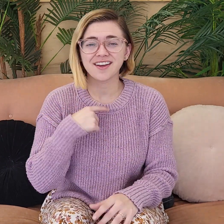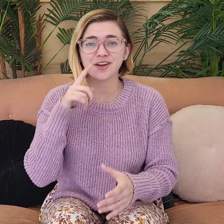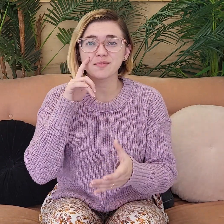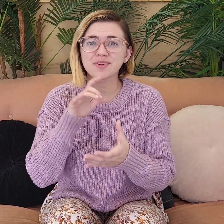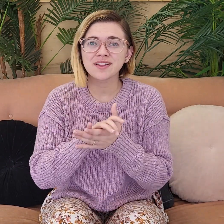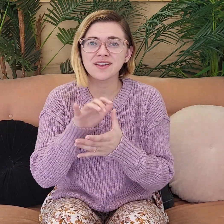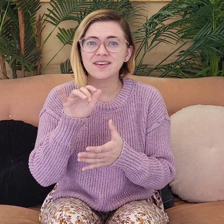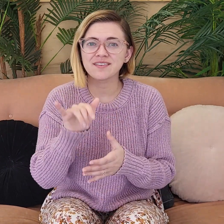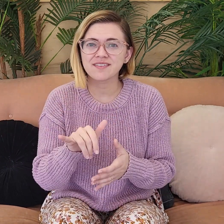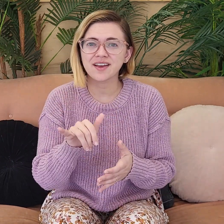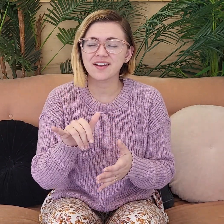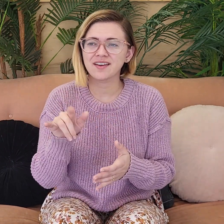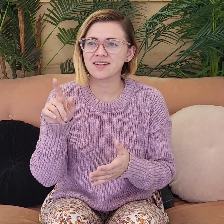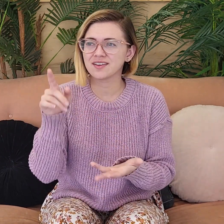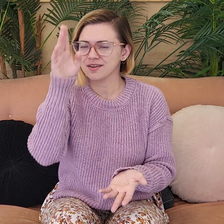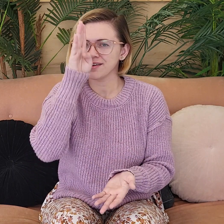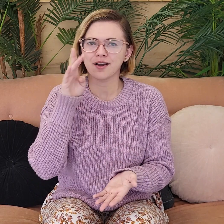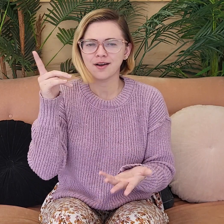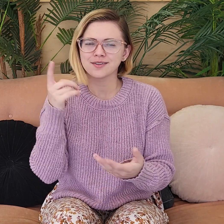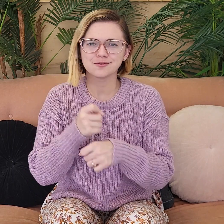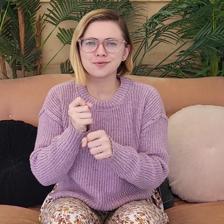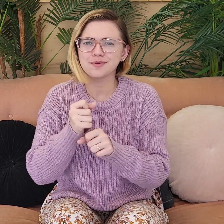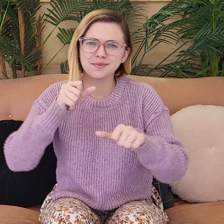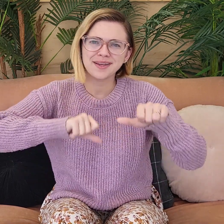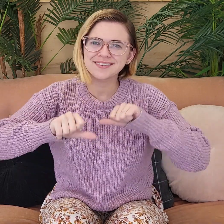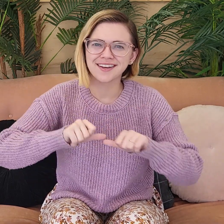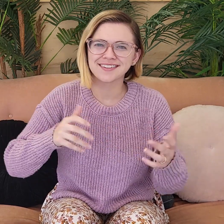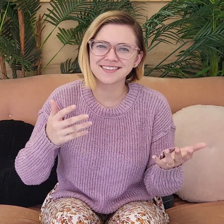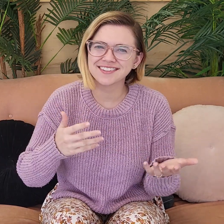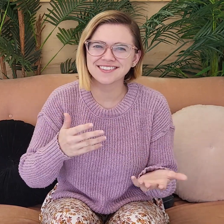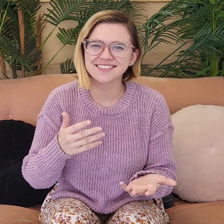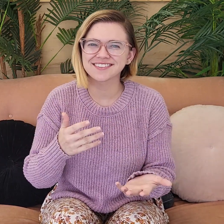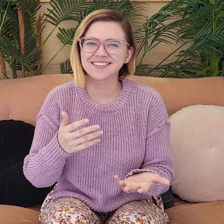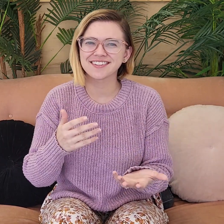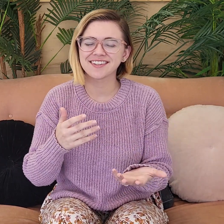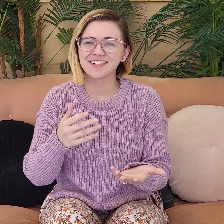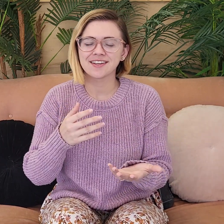beautiful and I believe that God he created science.